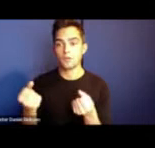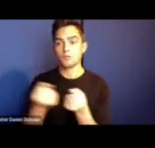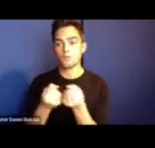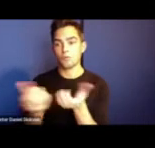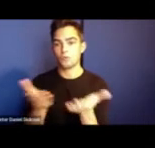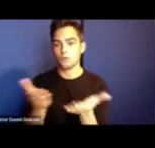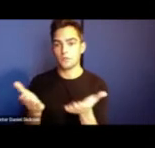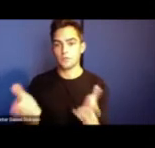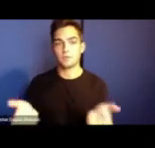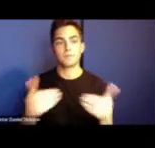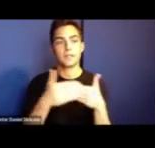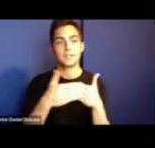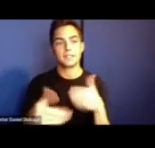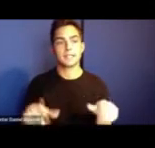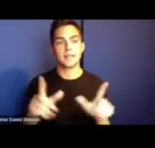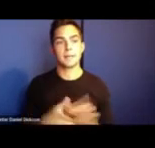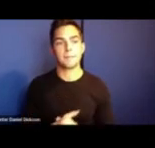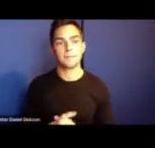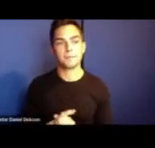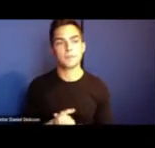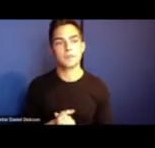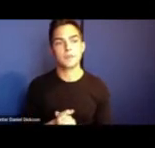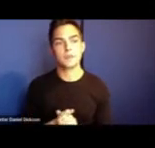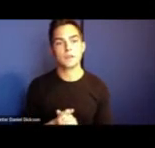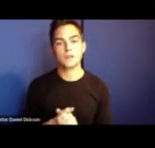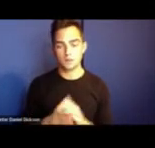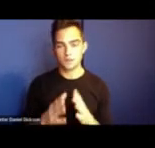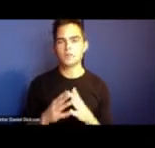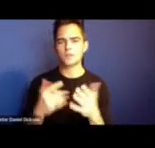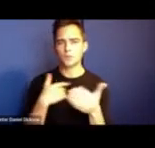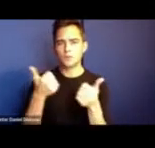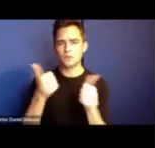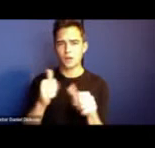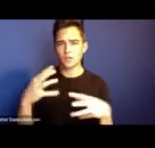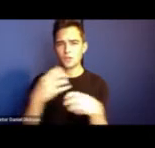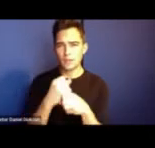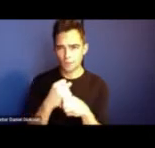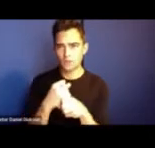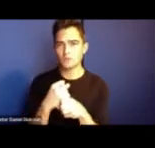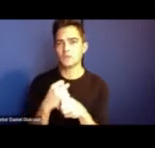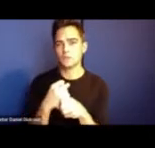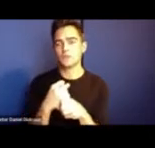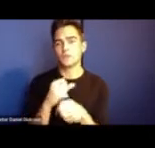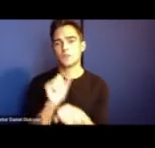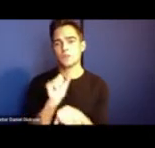slide. So we've tried to summarize the work holistically